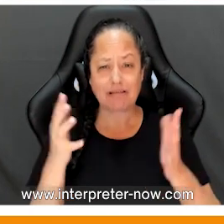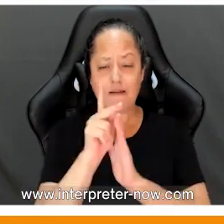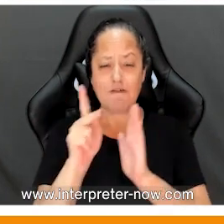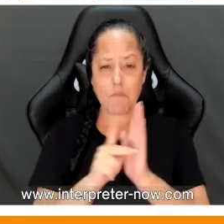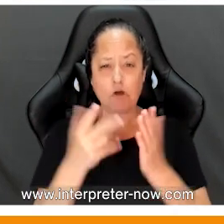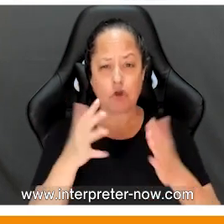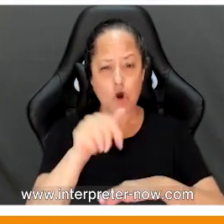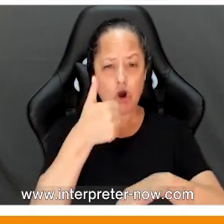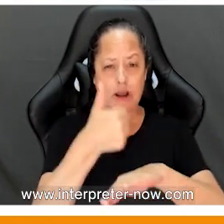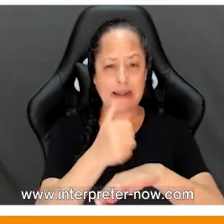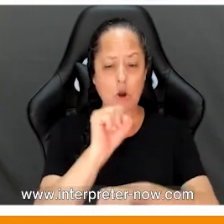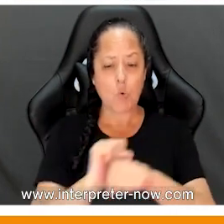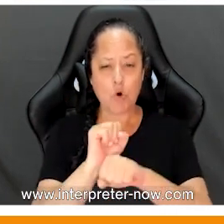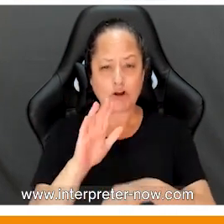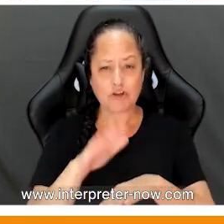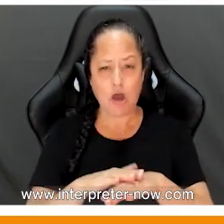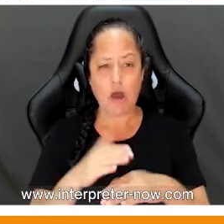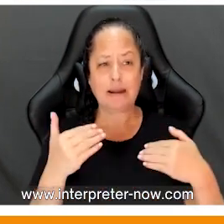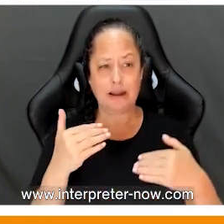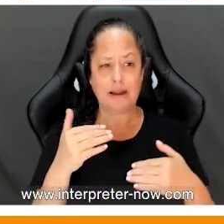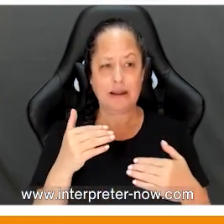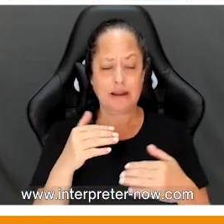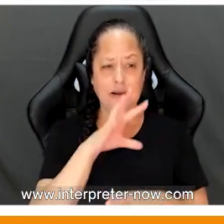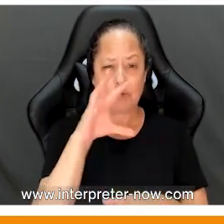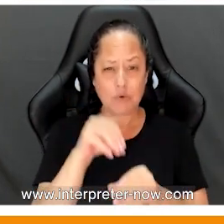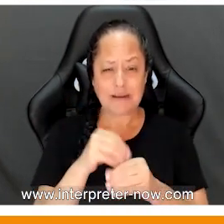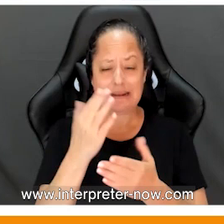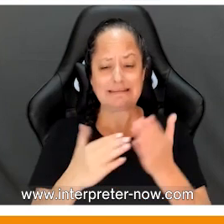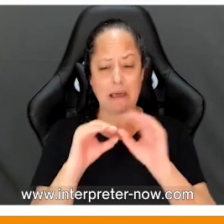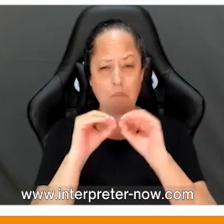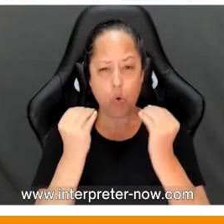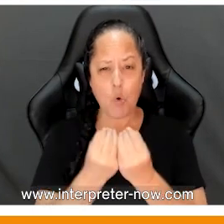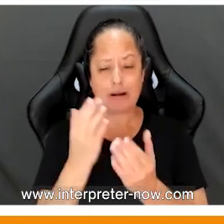within some organizations are some states that others can just adopt.